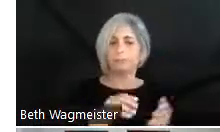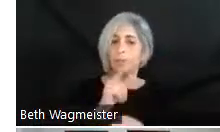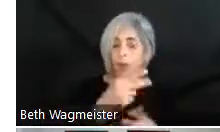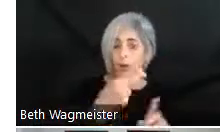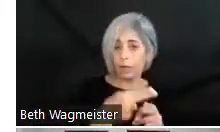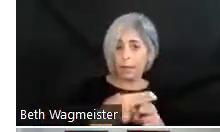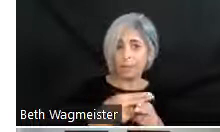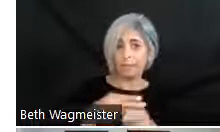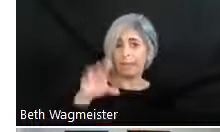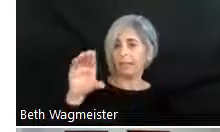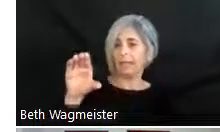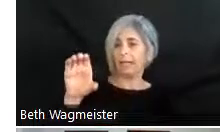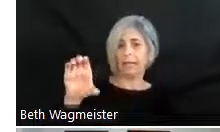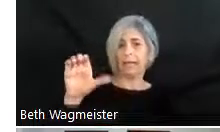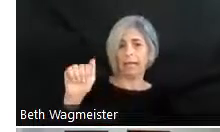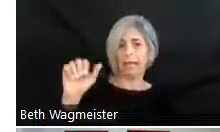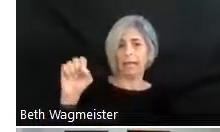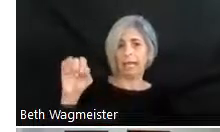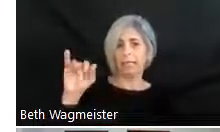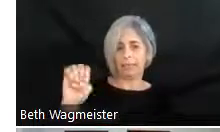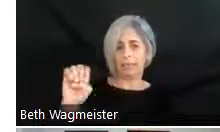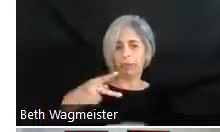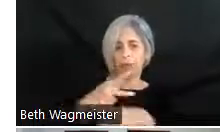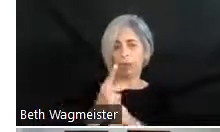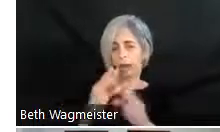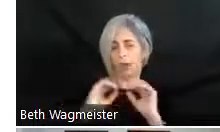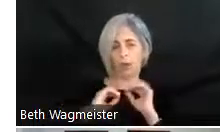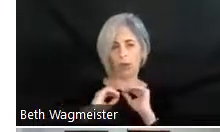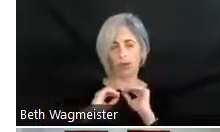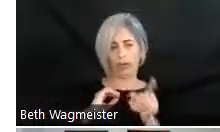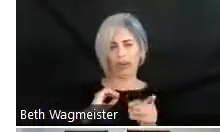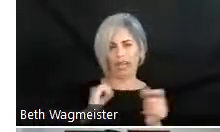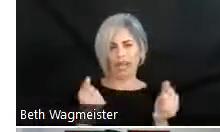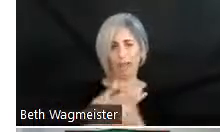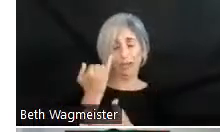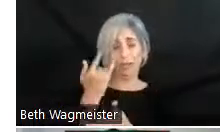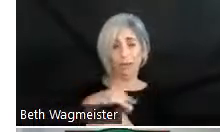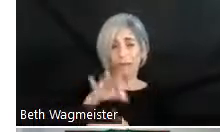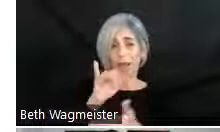Cassie and she's a product owner. Everyone if you could find that chat one more time.